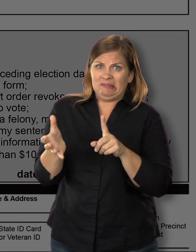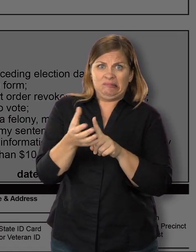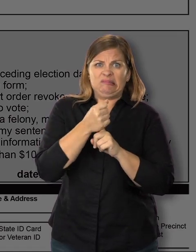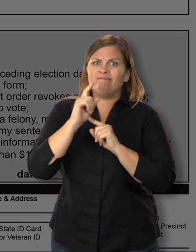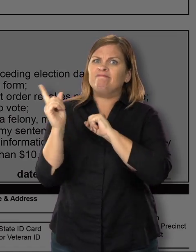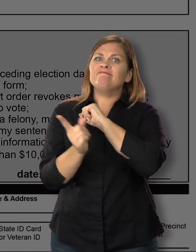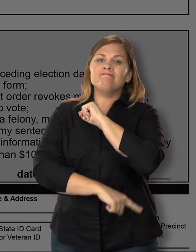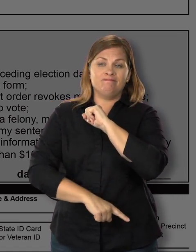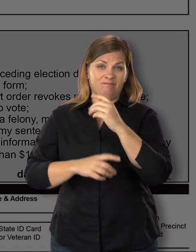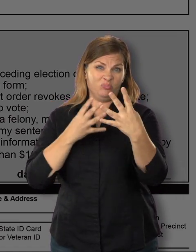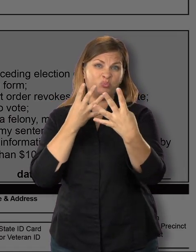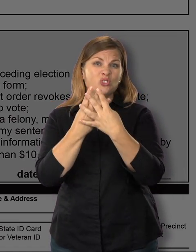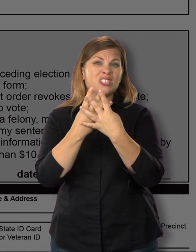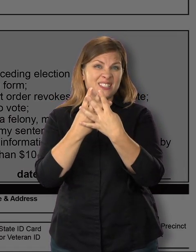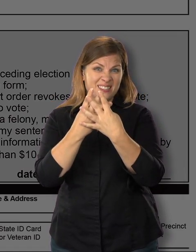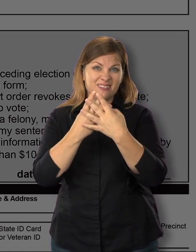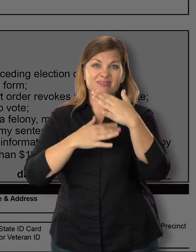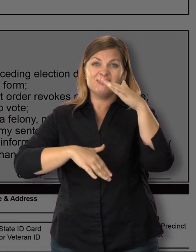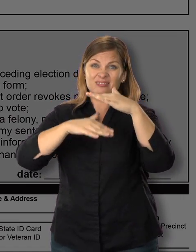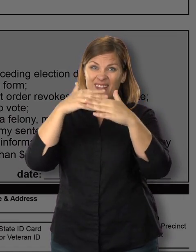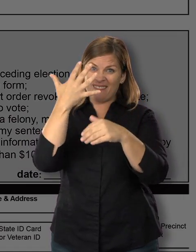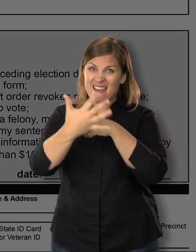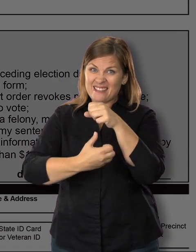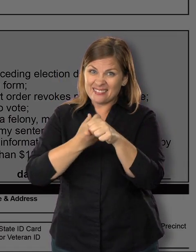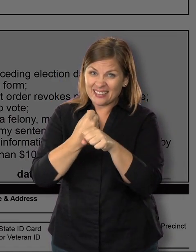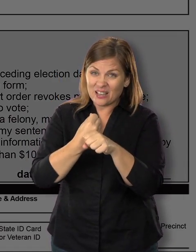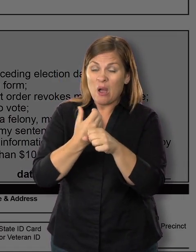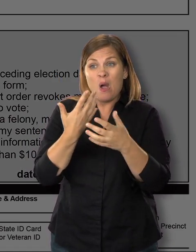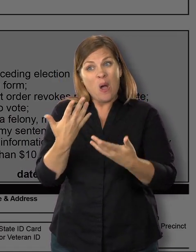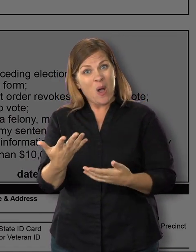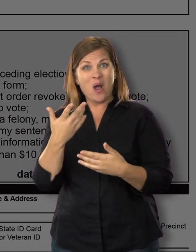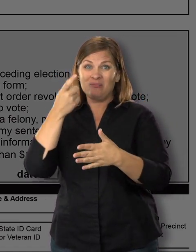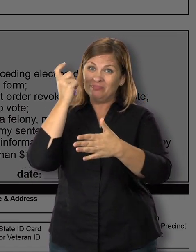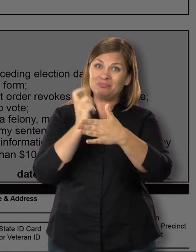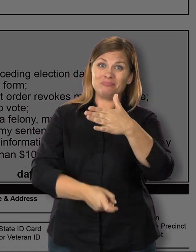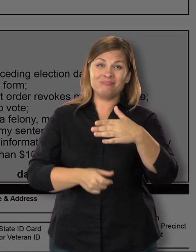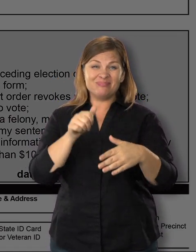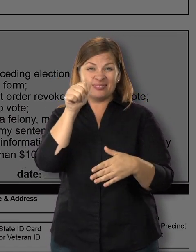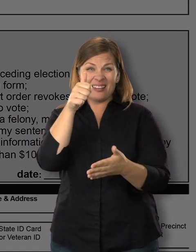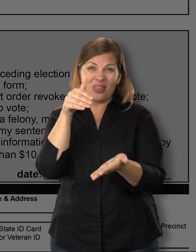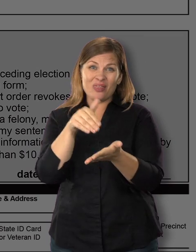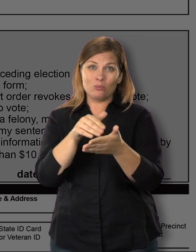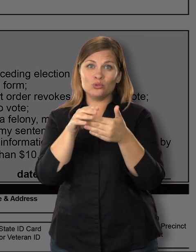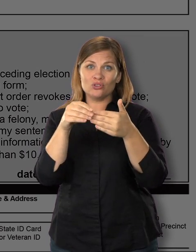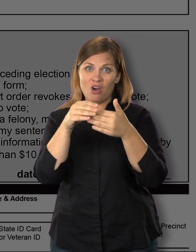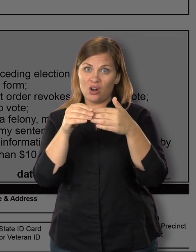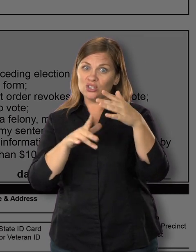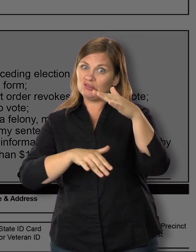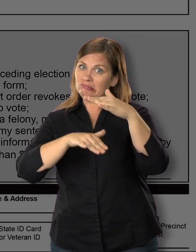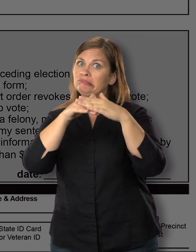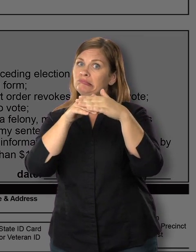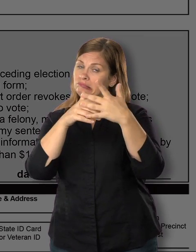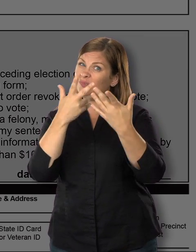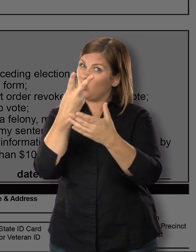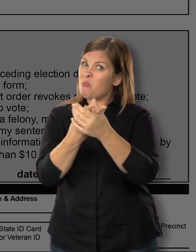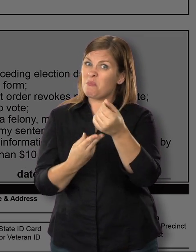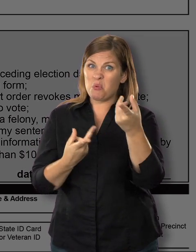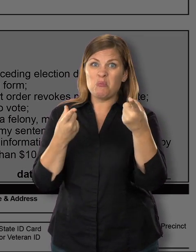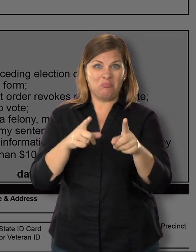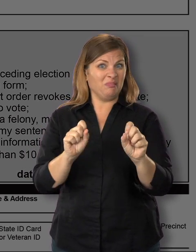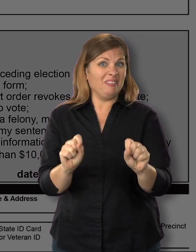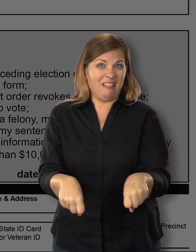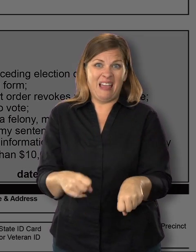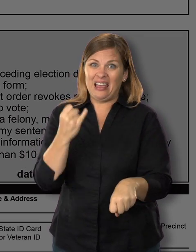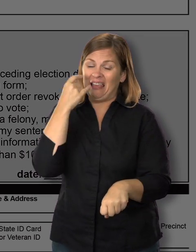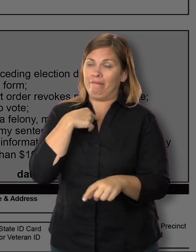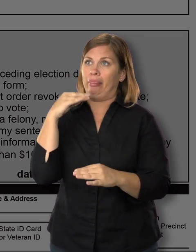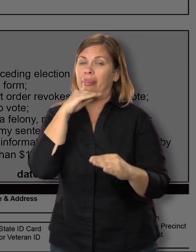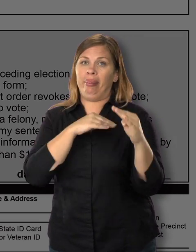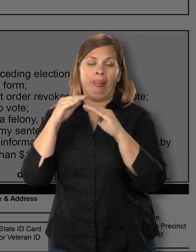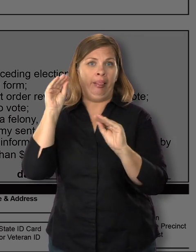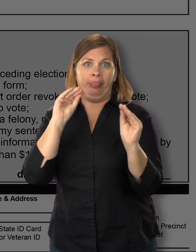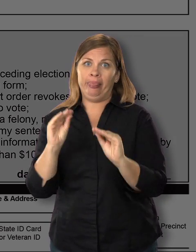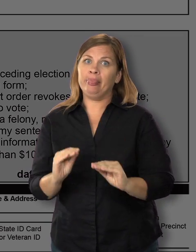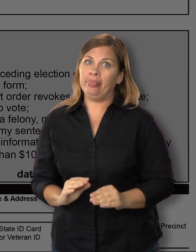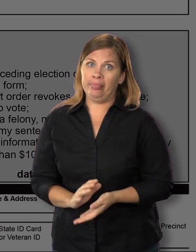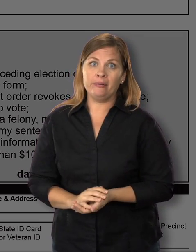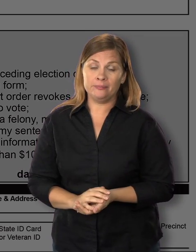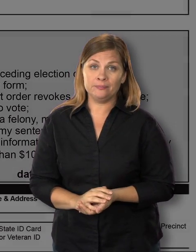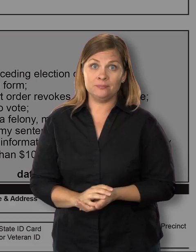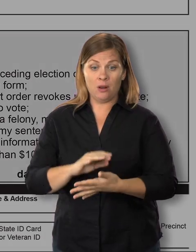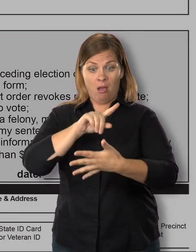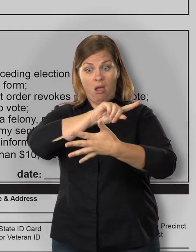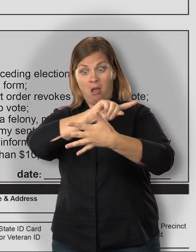or a fine of not more than $10,000, or both.